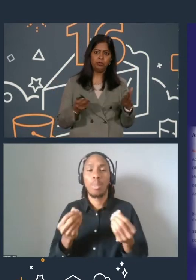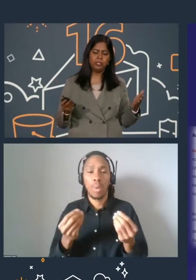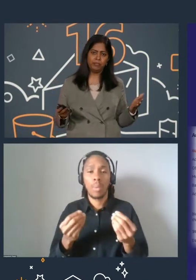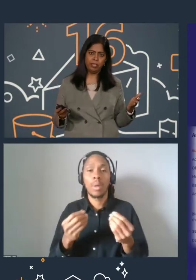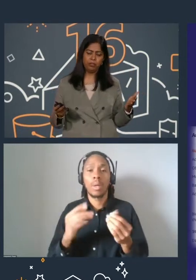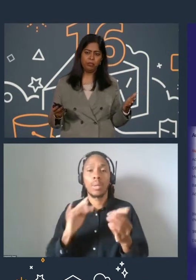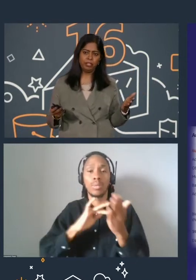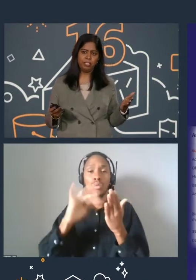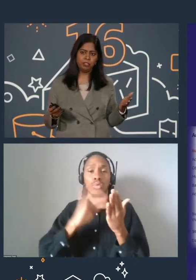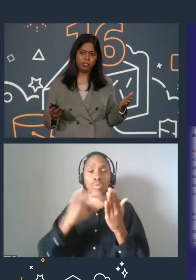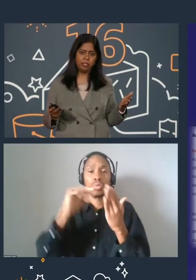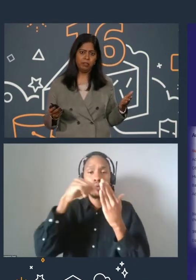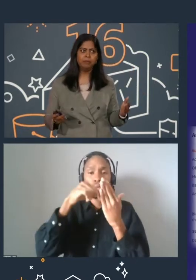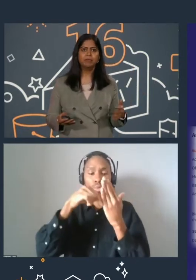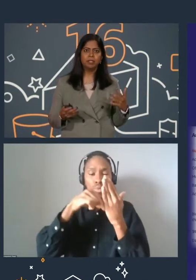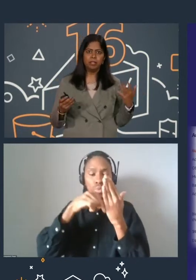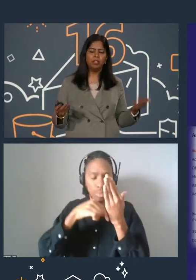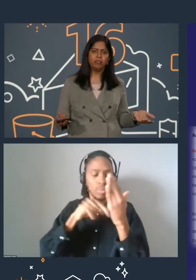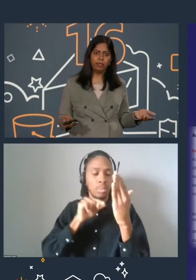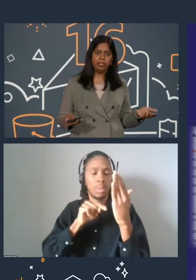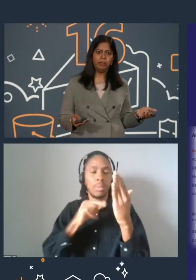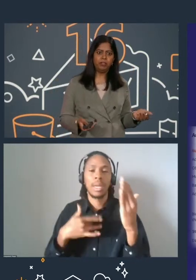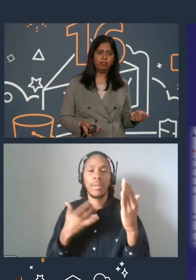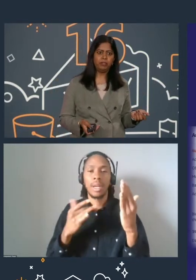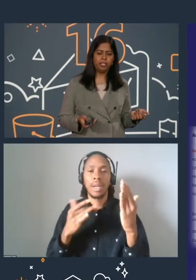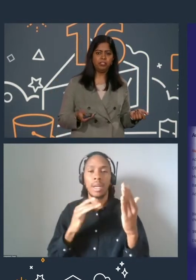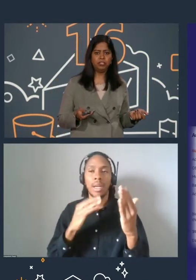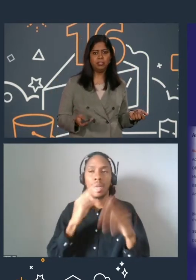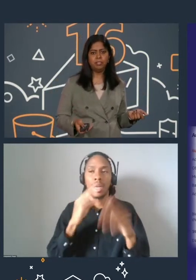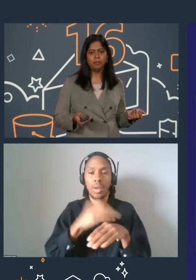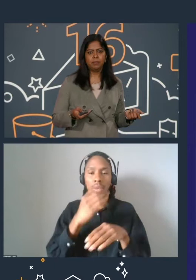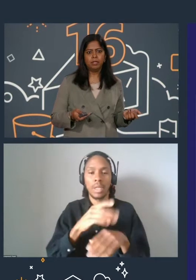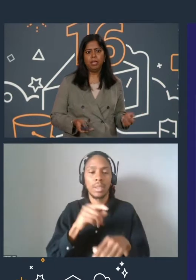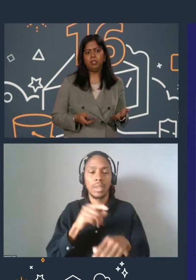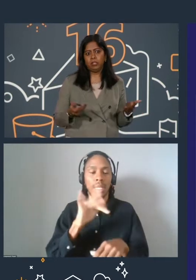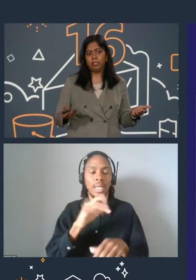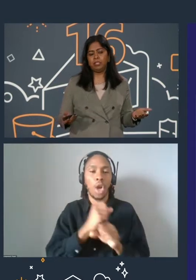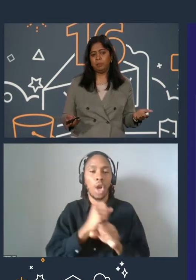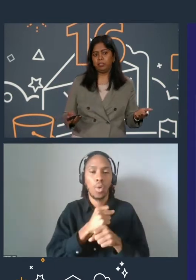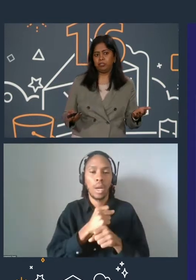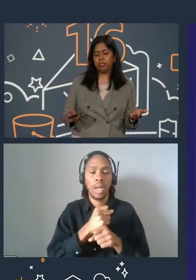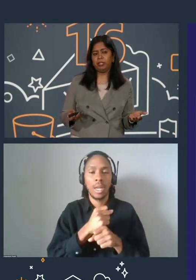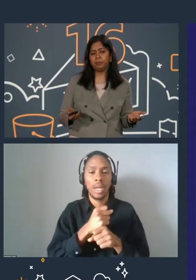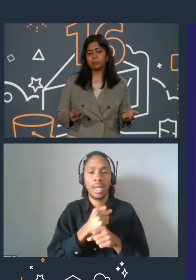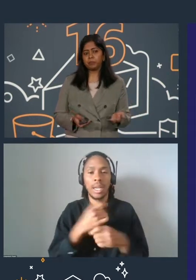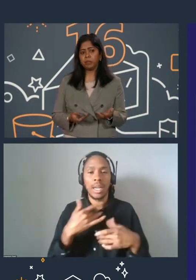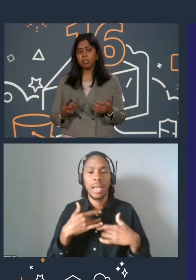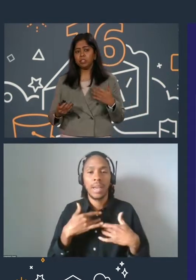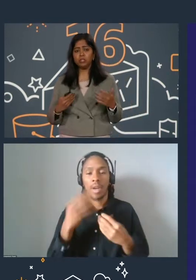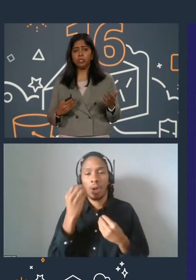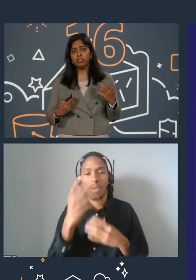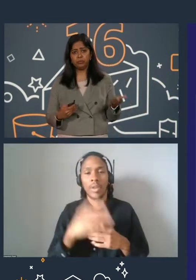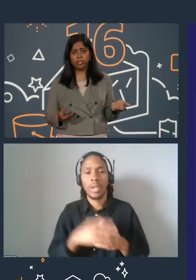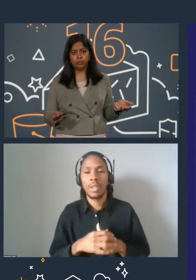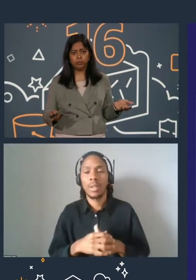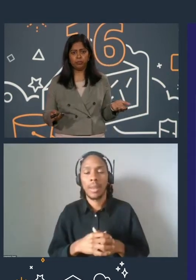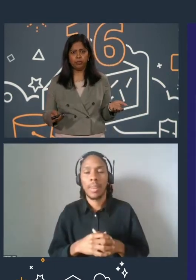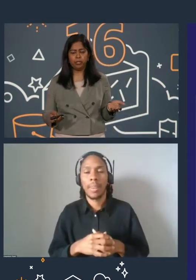you'll see event notifications there. Click on create event notifications and you'll get these pages, right? This is where you define the rules for it,